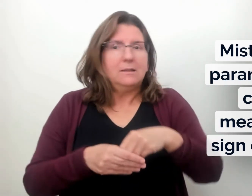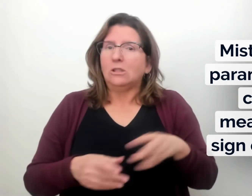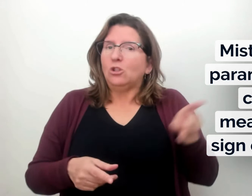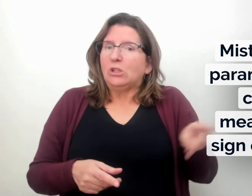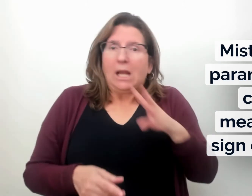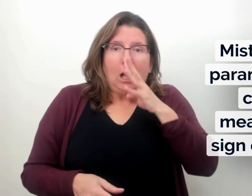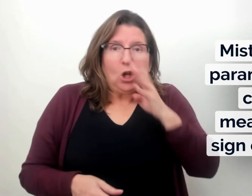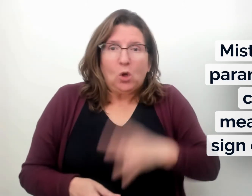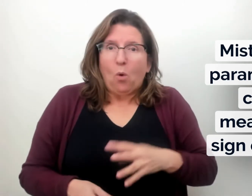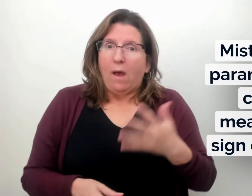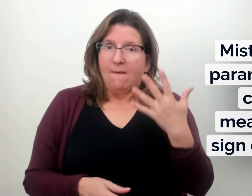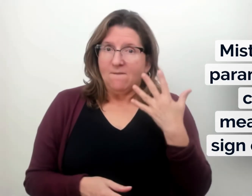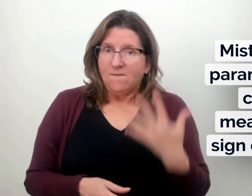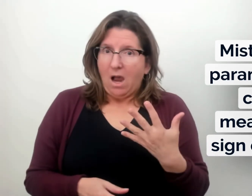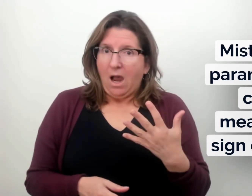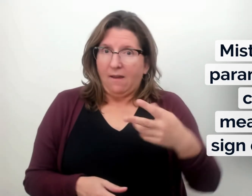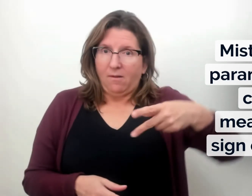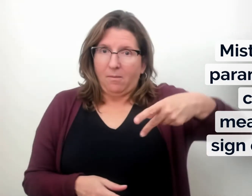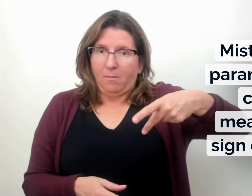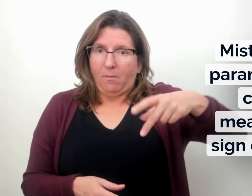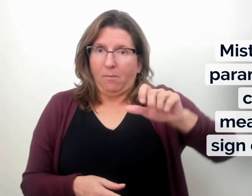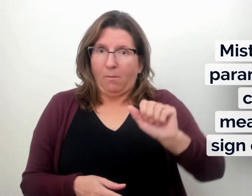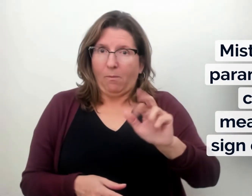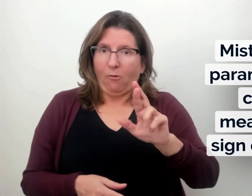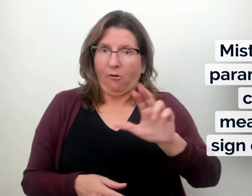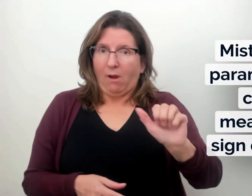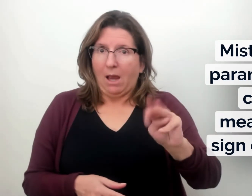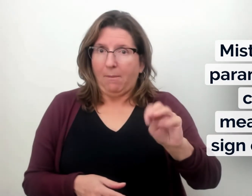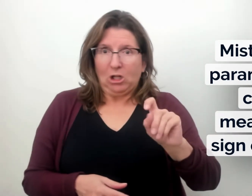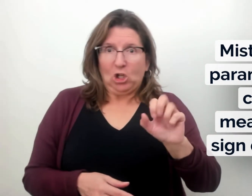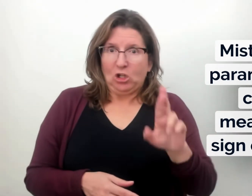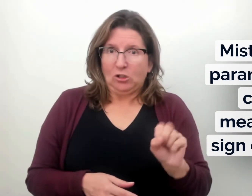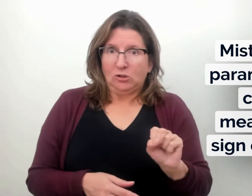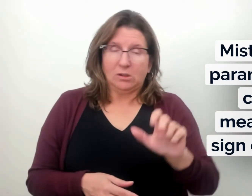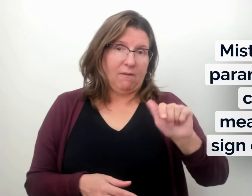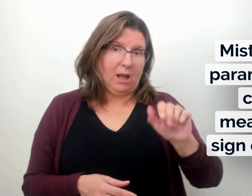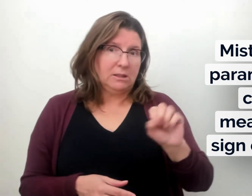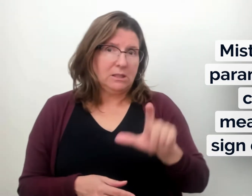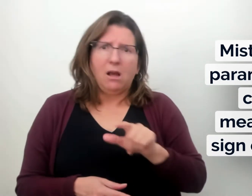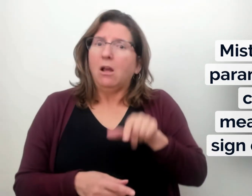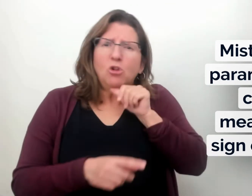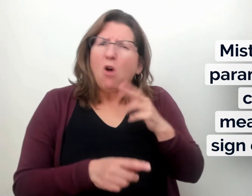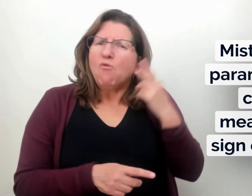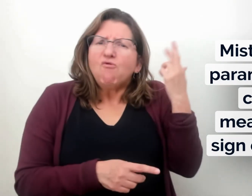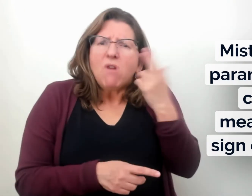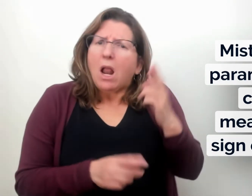She didn't understand or she ignored the five parameters of ASL.